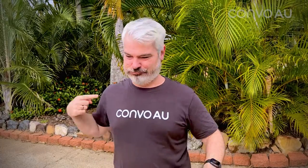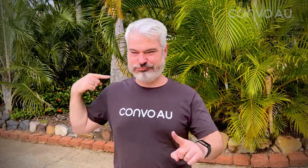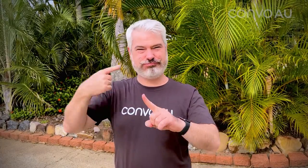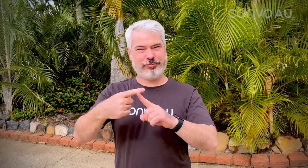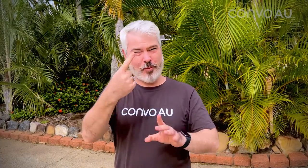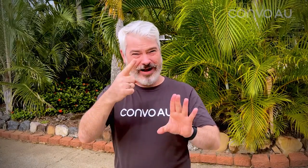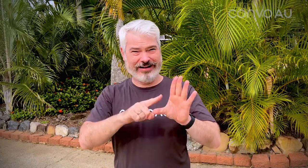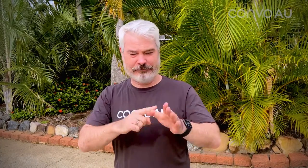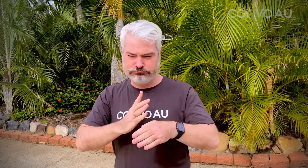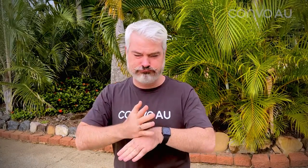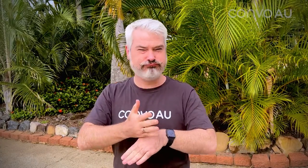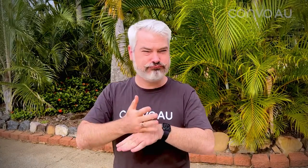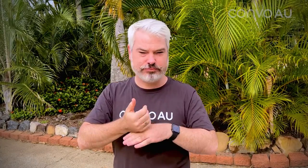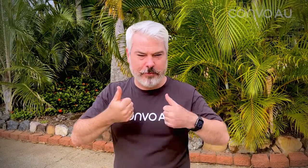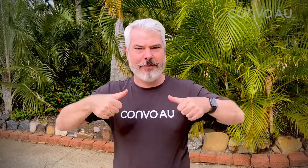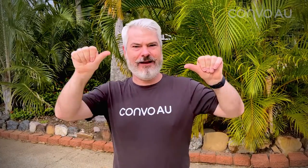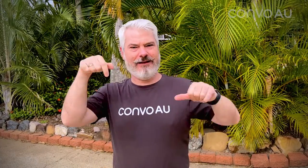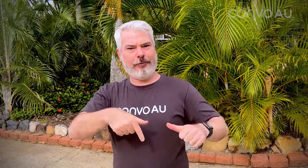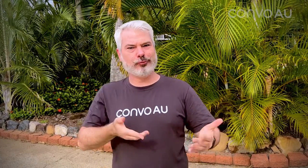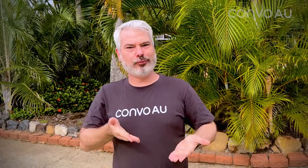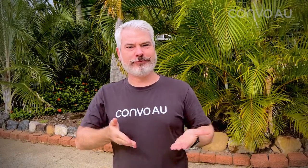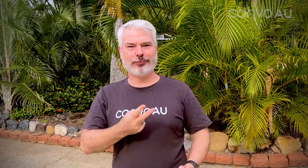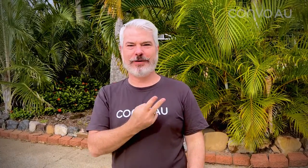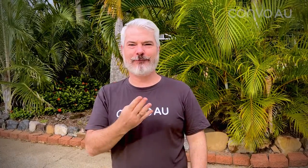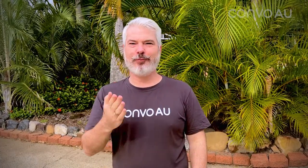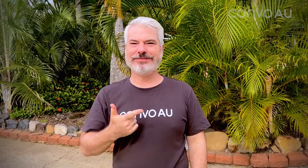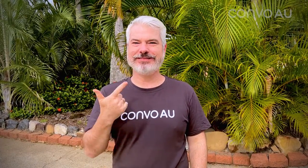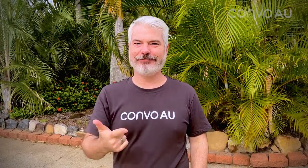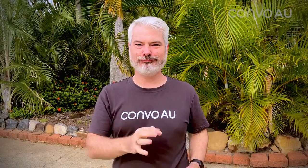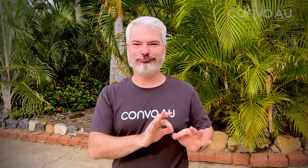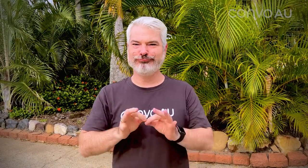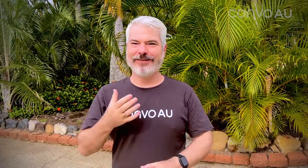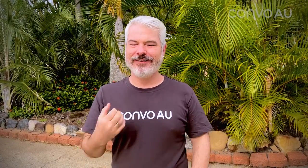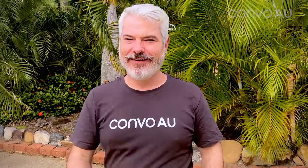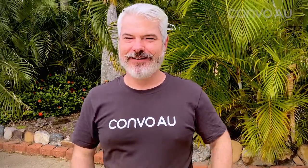We’ve worked hard over one year to make this happen, to provide 24/7 access to Auslan interpreters.